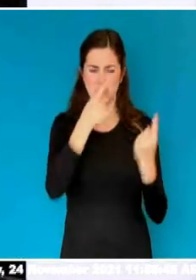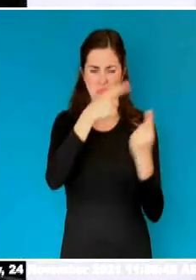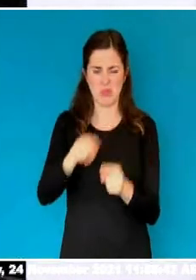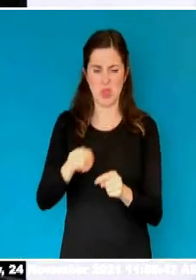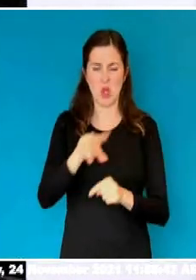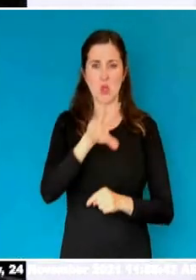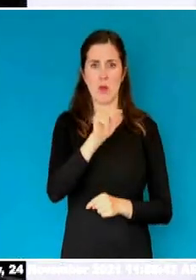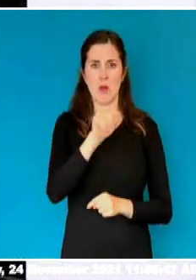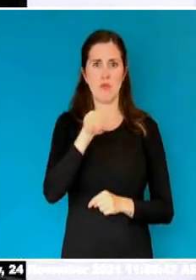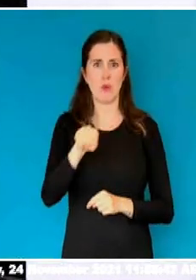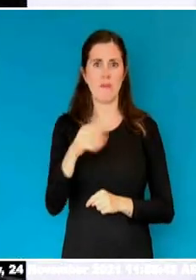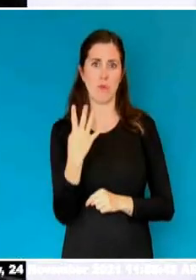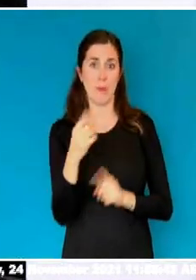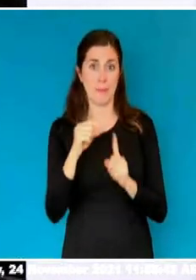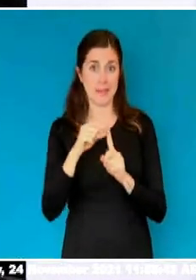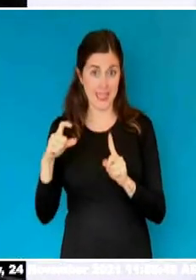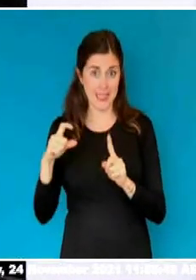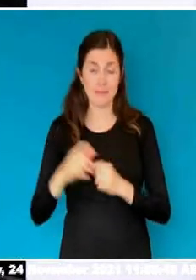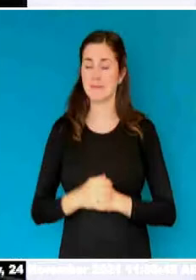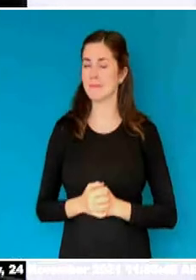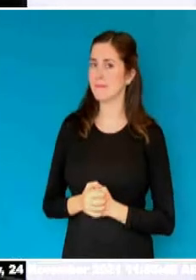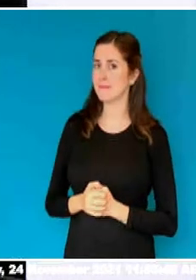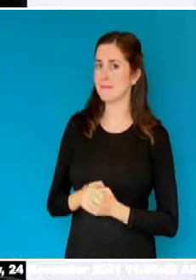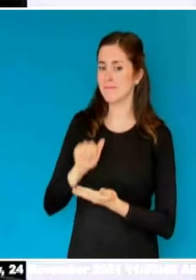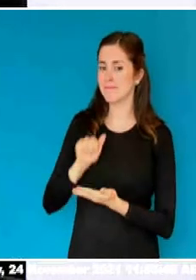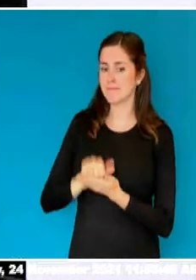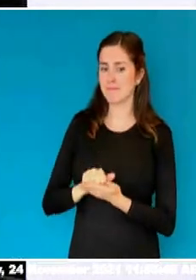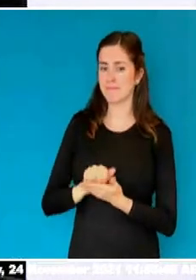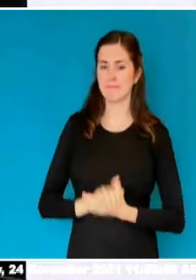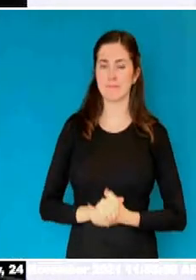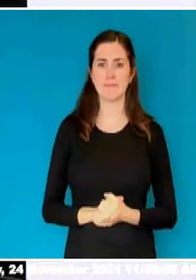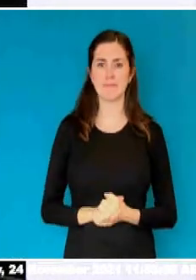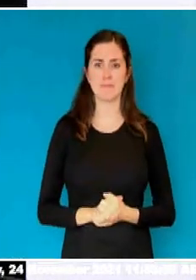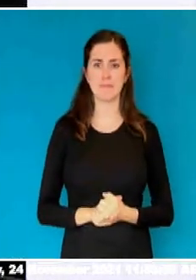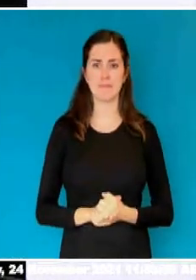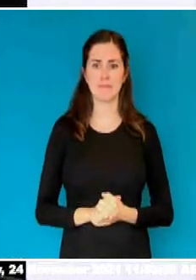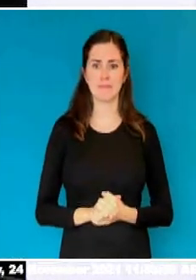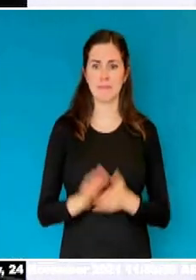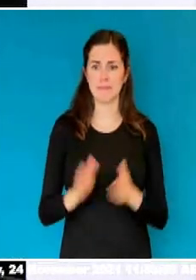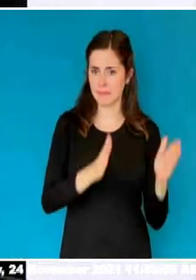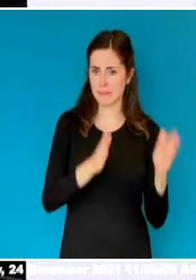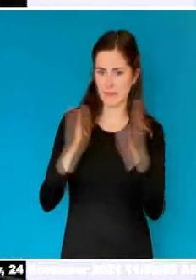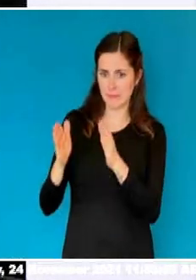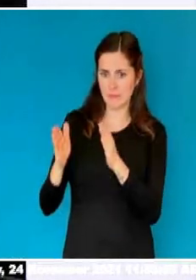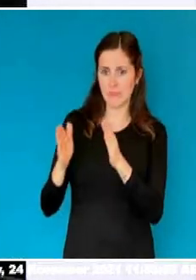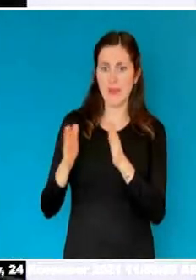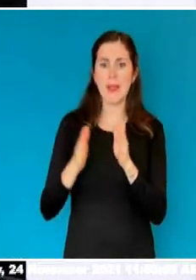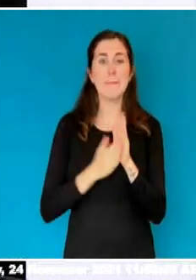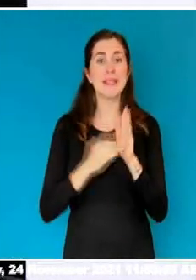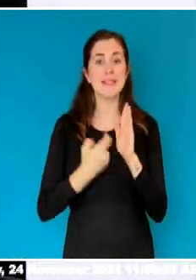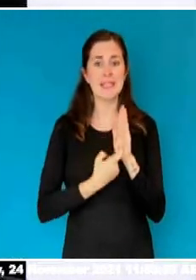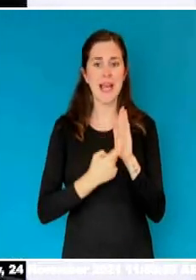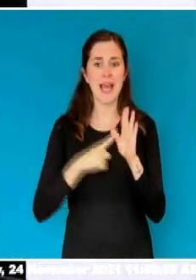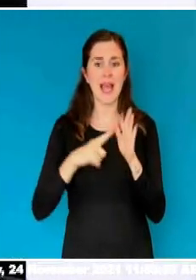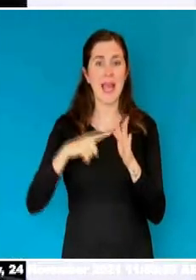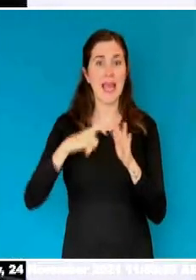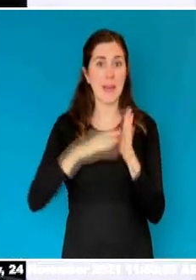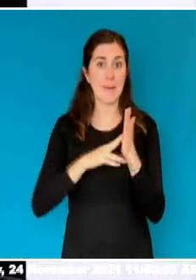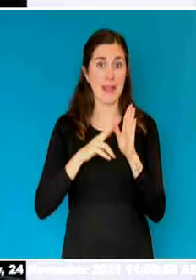And then turning to you, Mr Aikman, you are Hamish Aikman, Chief People